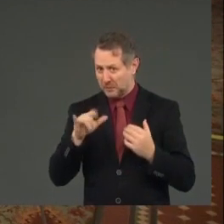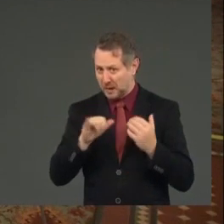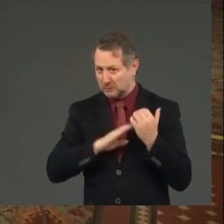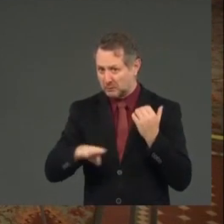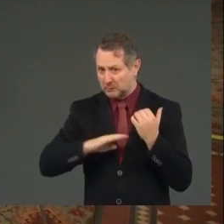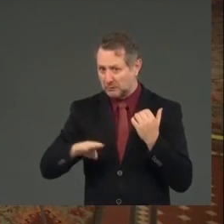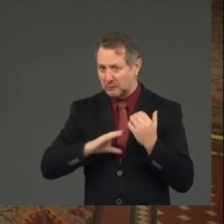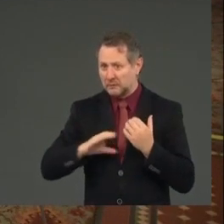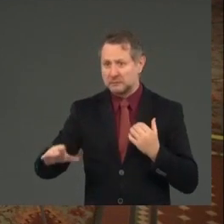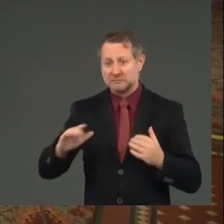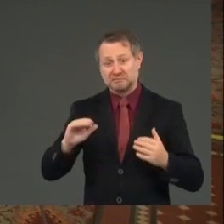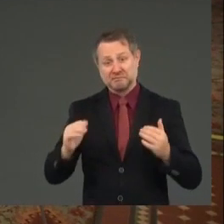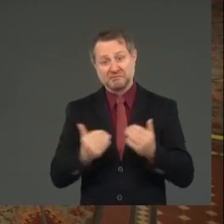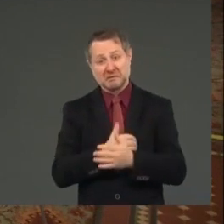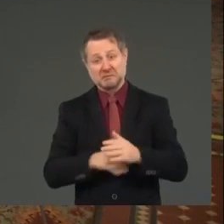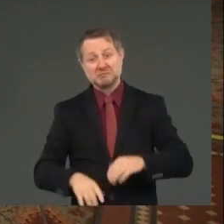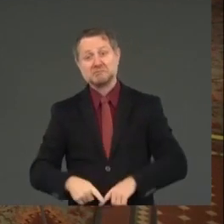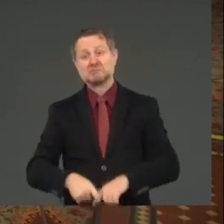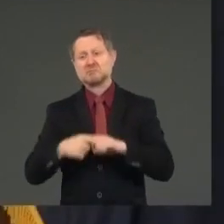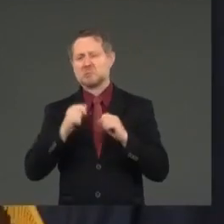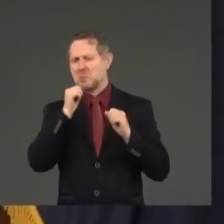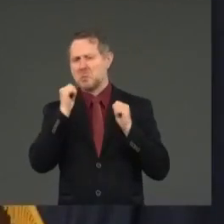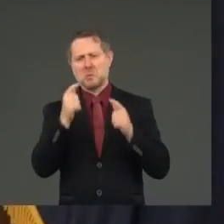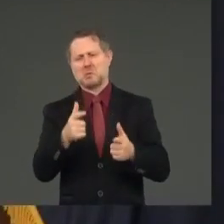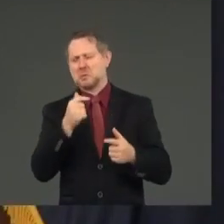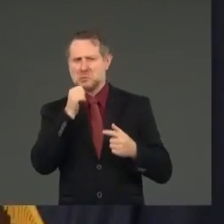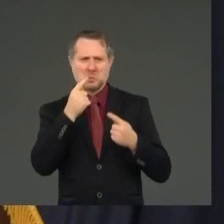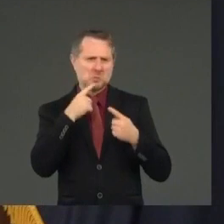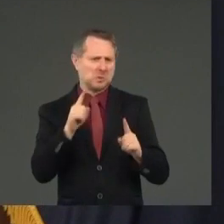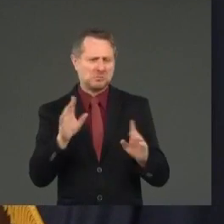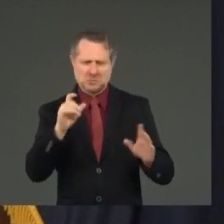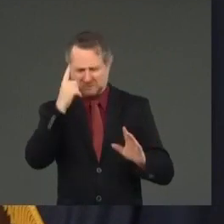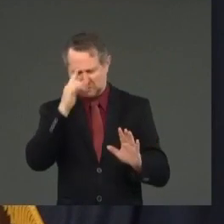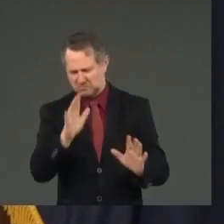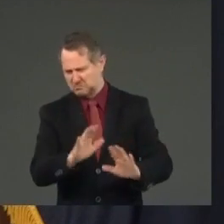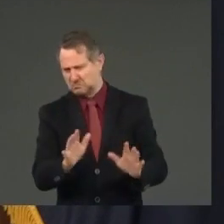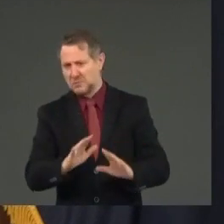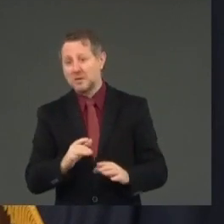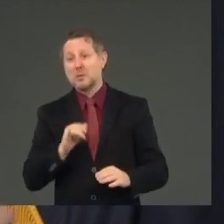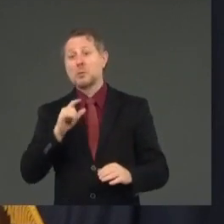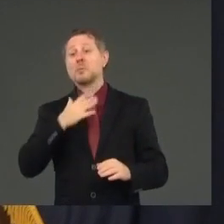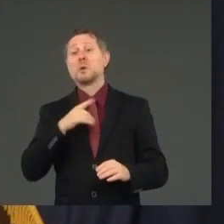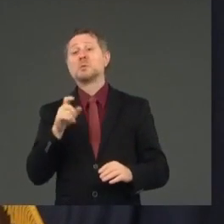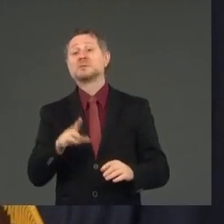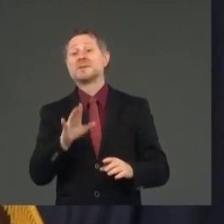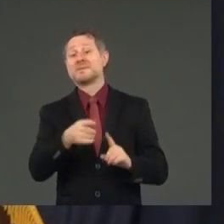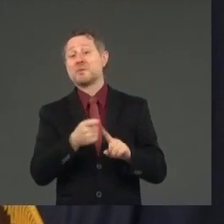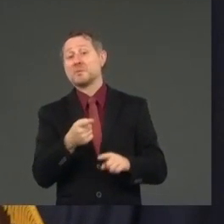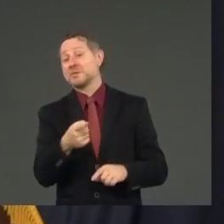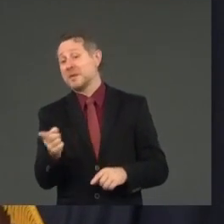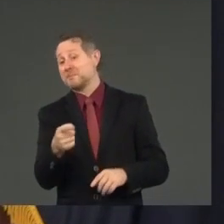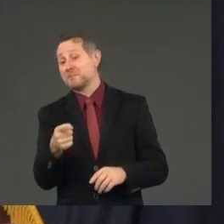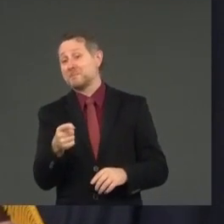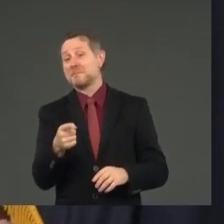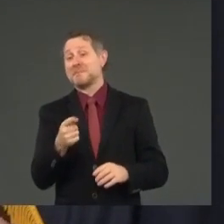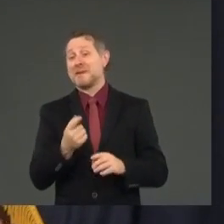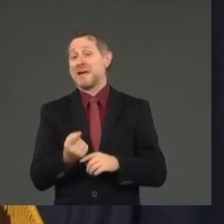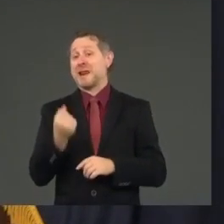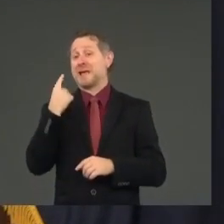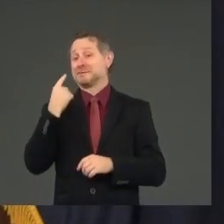AVOID A MORATORIUM? WE CAN'T HAVE A MORATORIUM, THAT DOESN'T WORK FOR ANYONE,